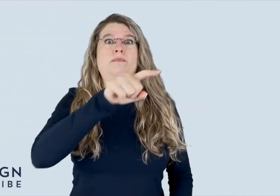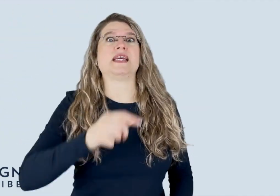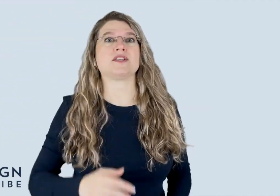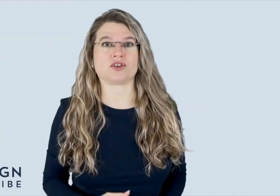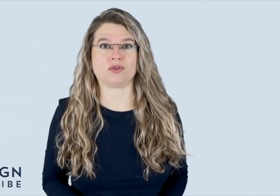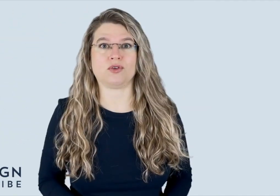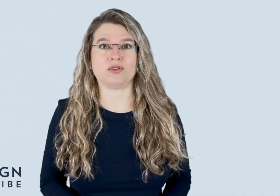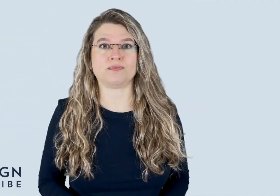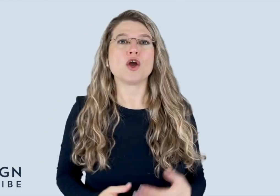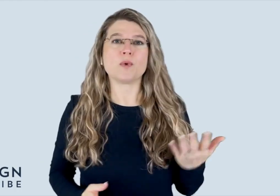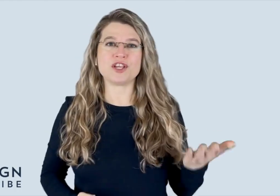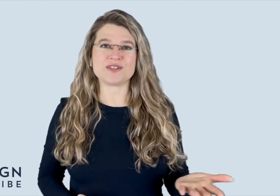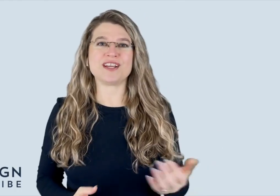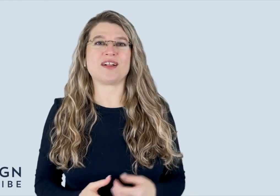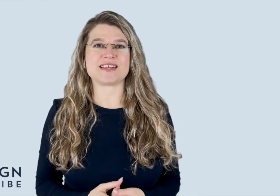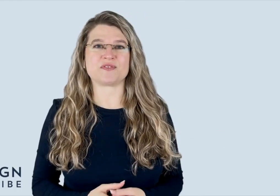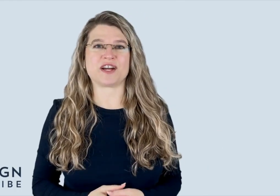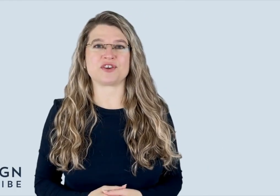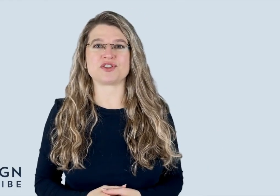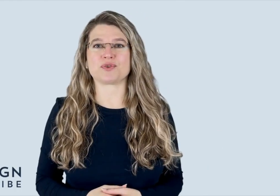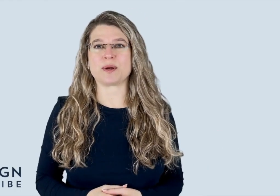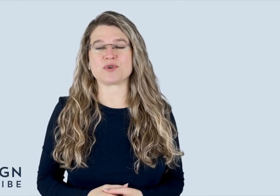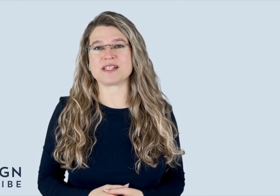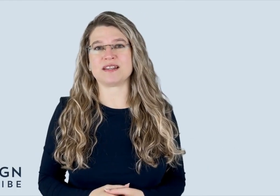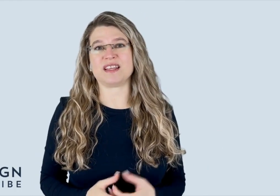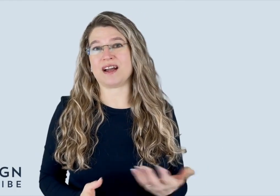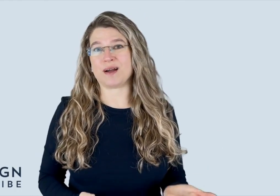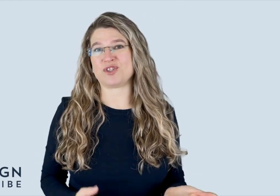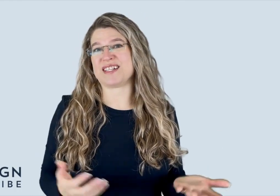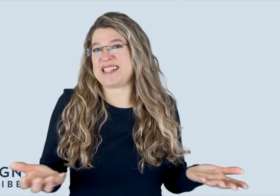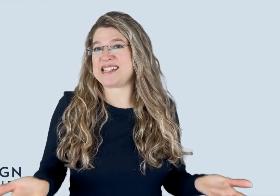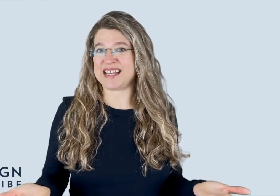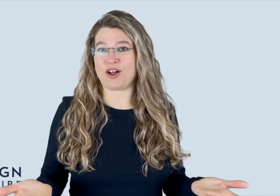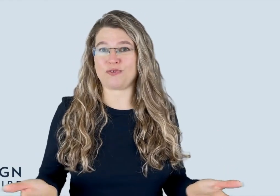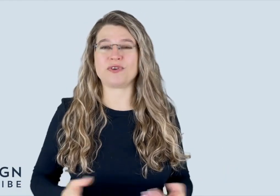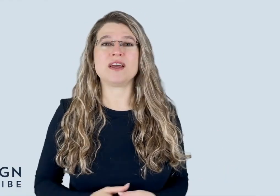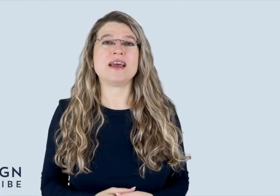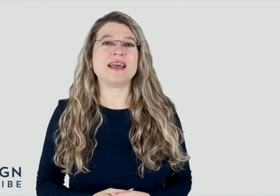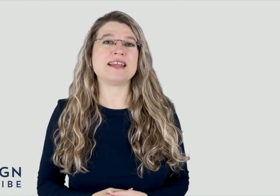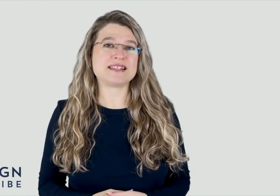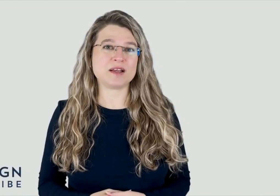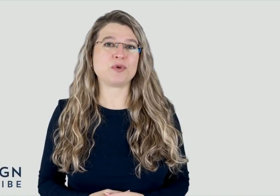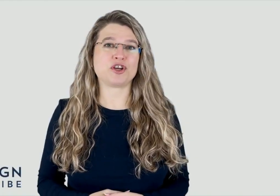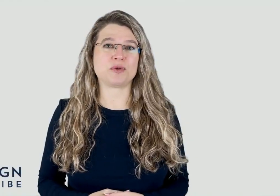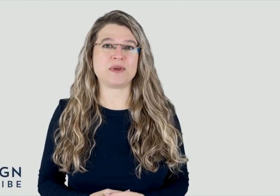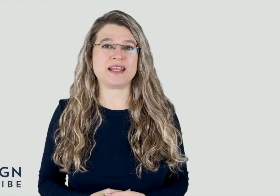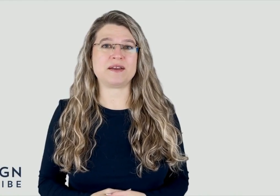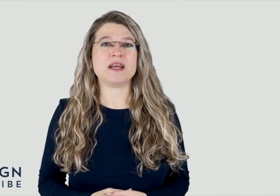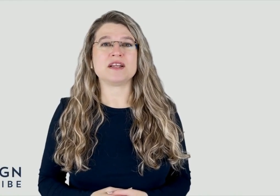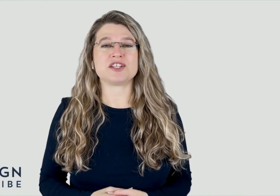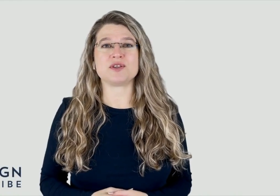Big circle. When using classifiers to represent the object itself, an example could be to use